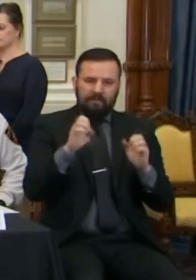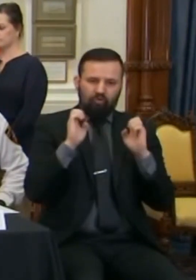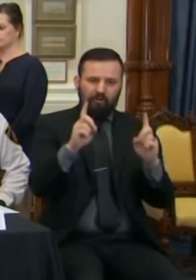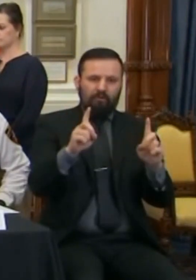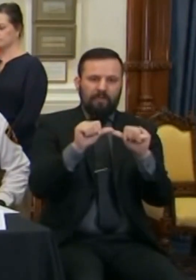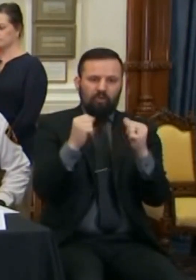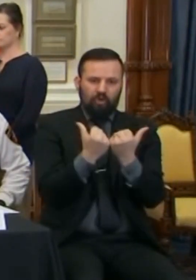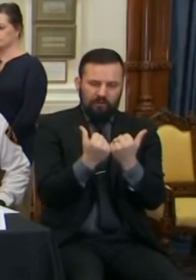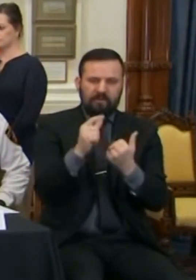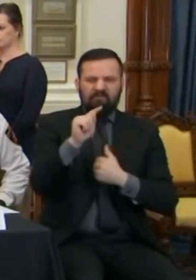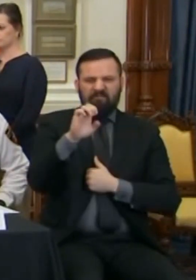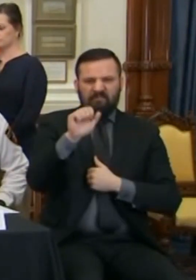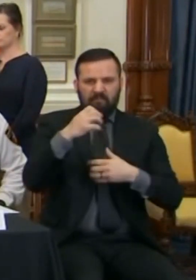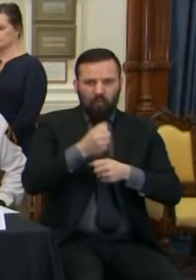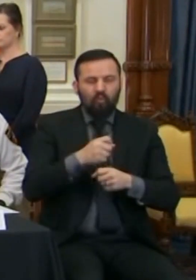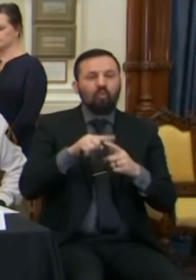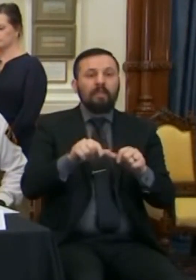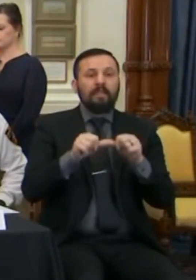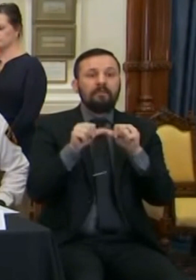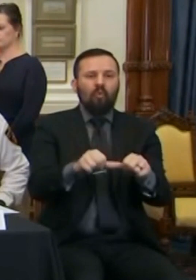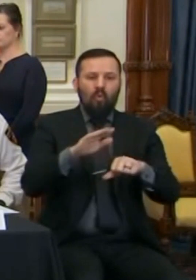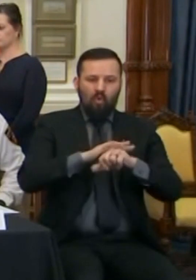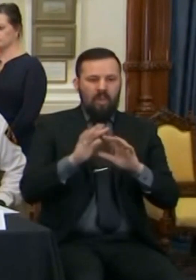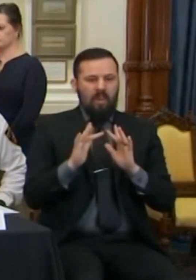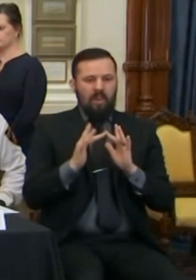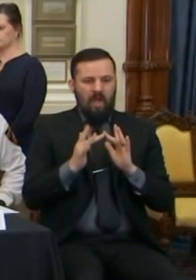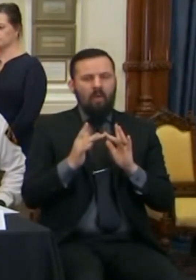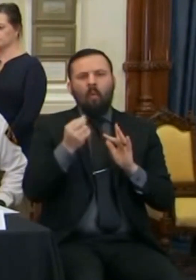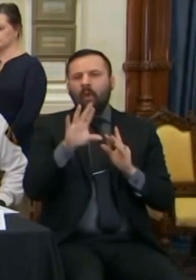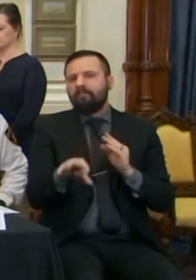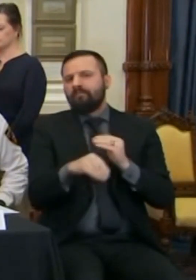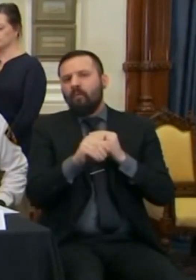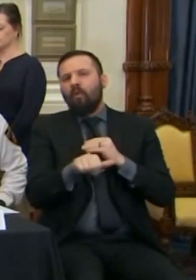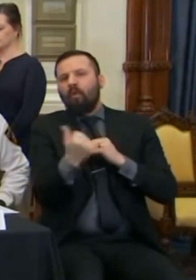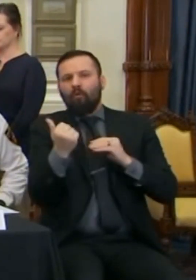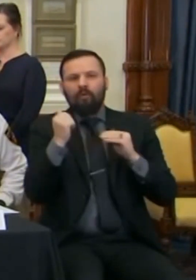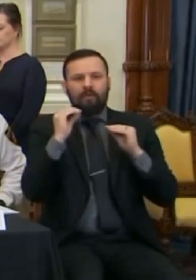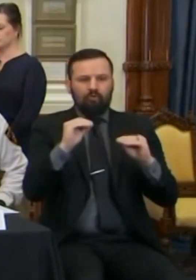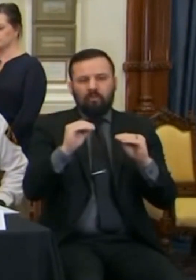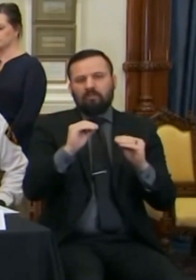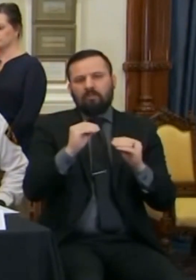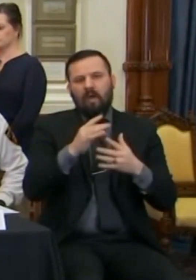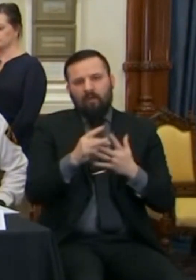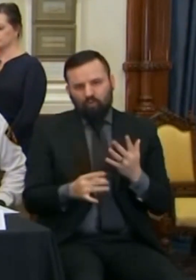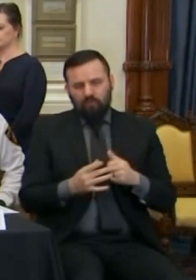continue online or additional educational options this order is